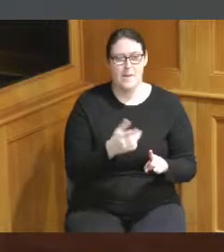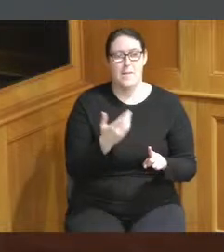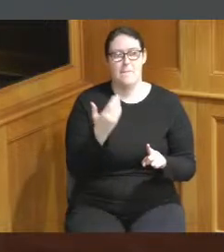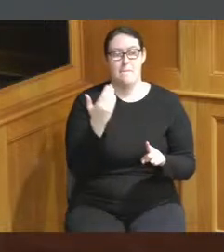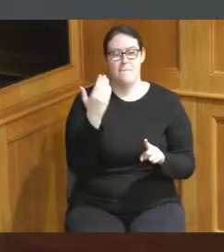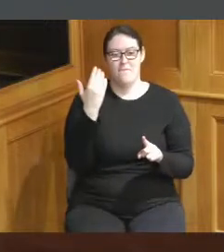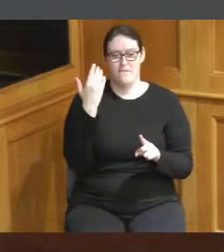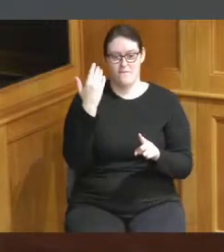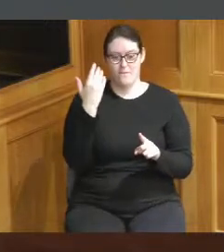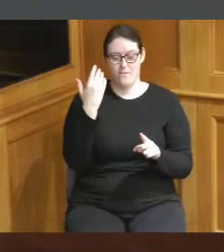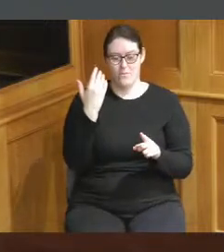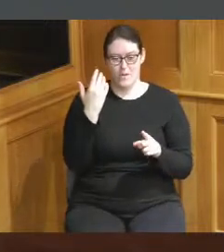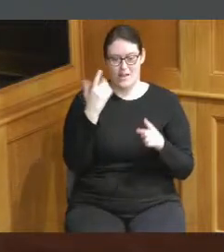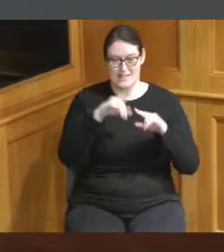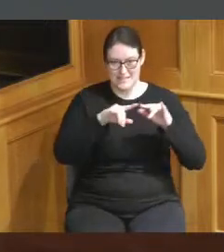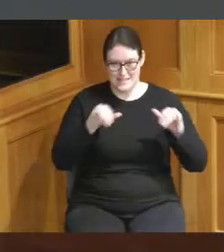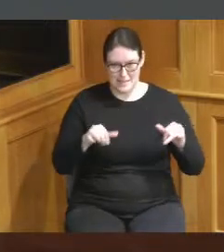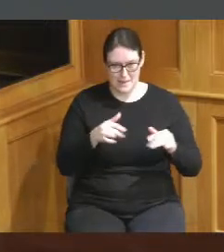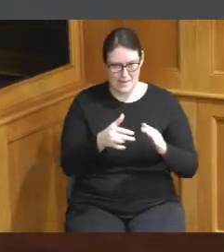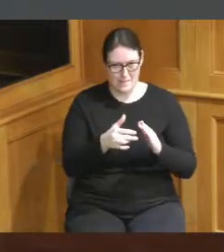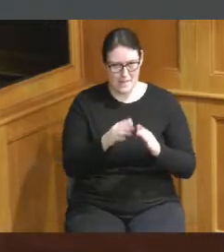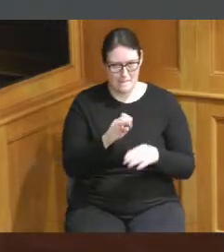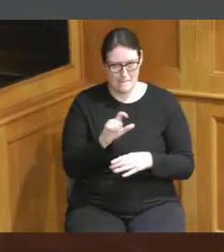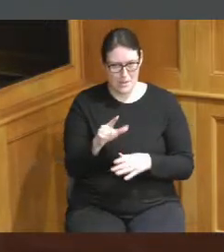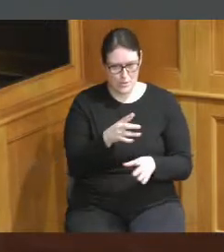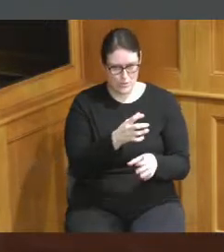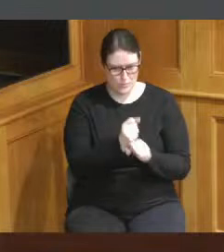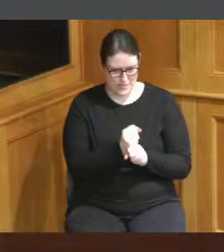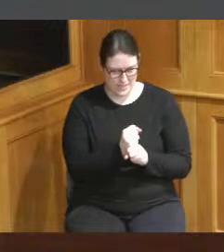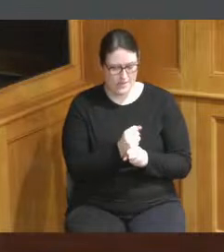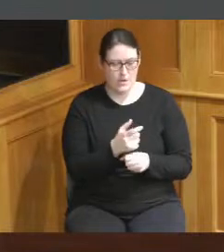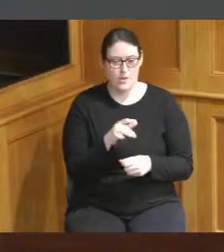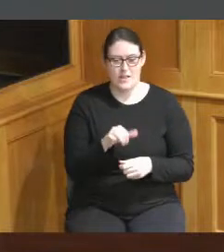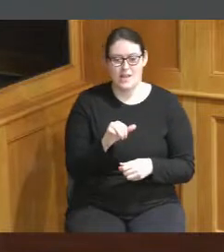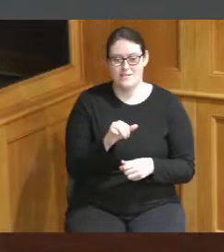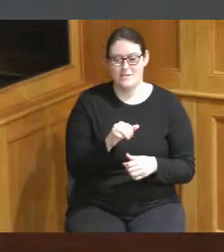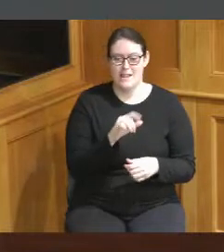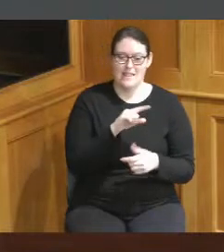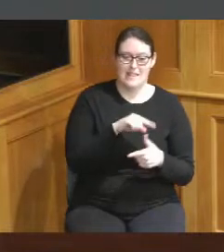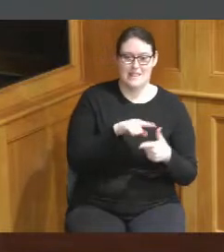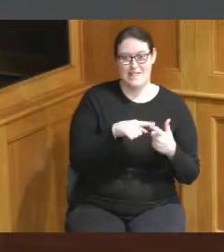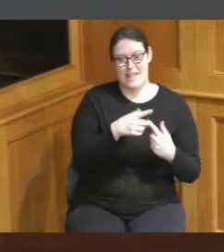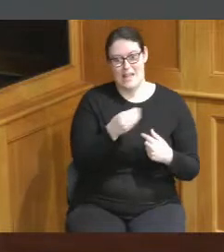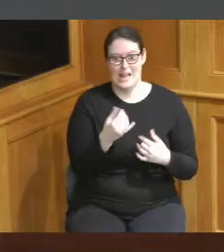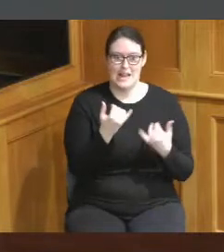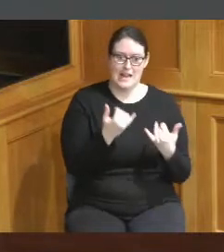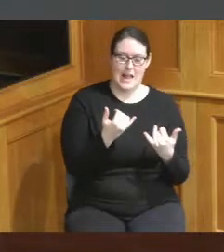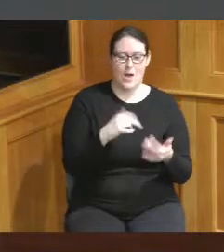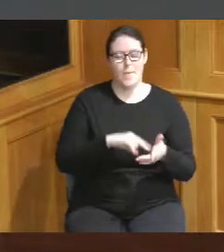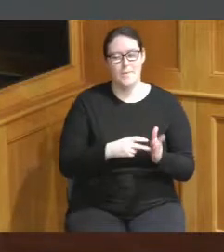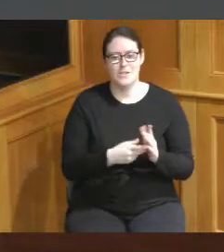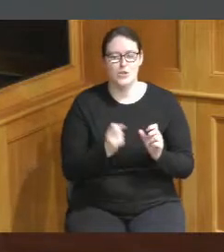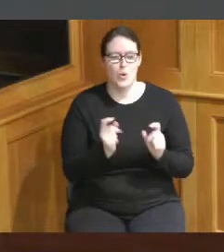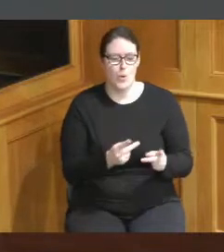a report back here shortly on it (Commissioner Reece) yeah I just think the messaging I would like the messaging from us to be I don't want to come